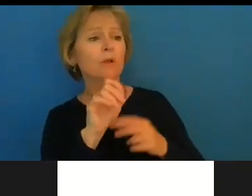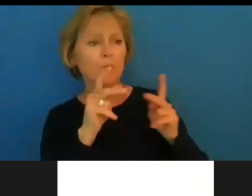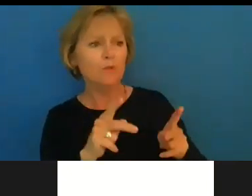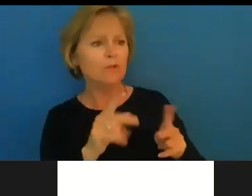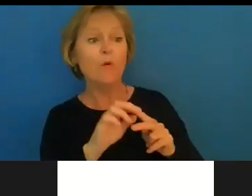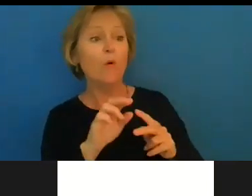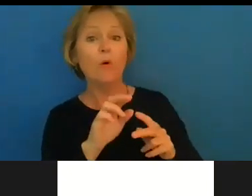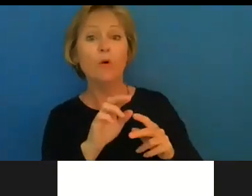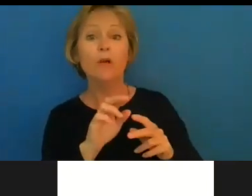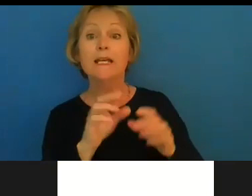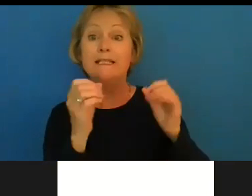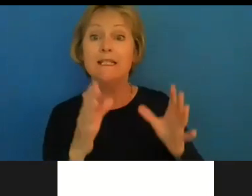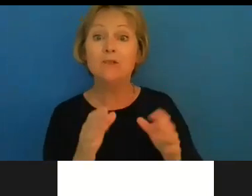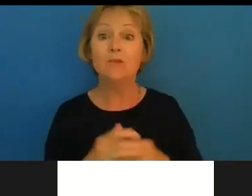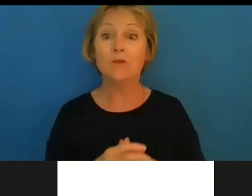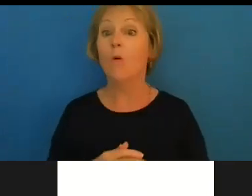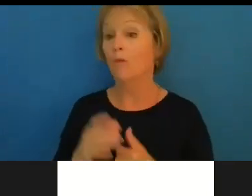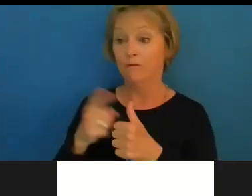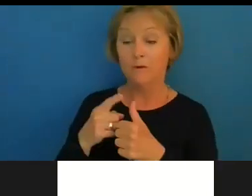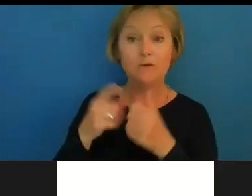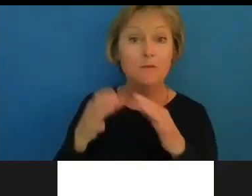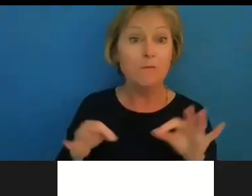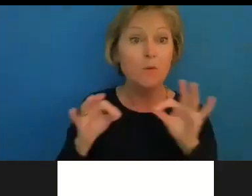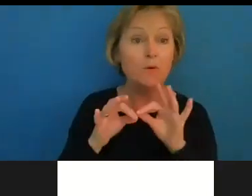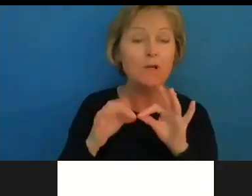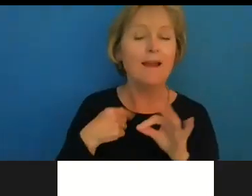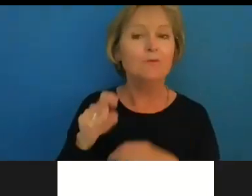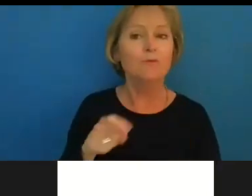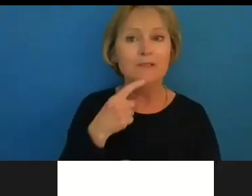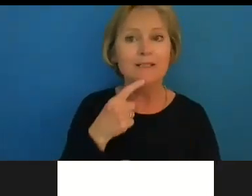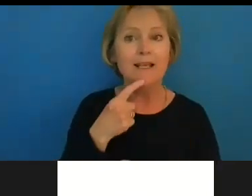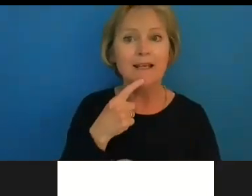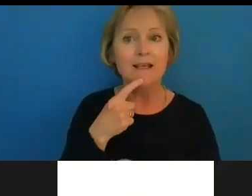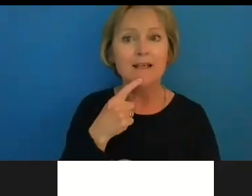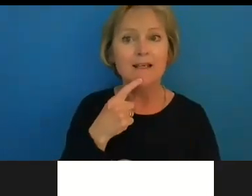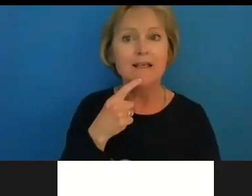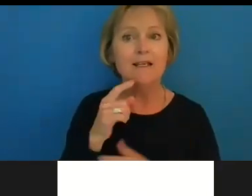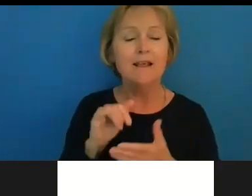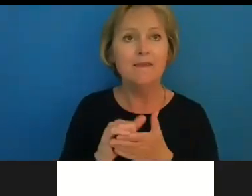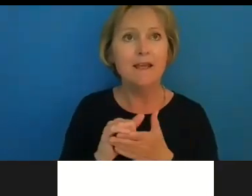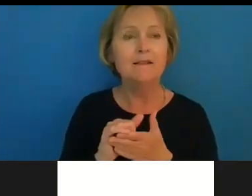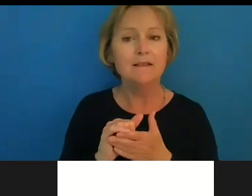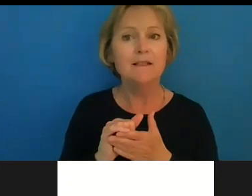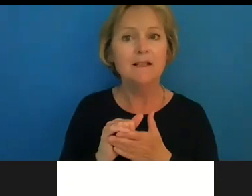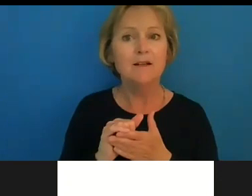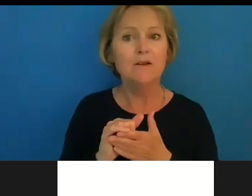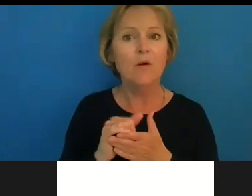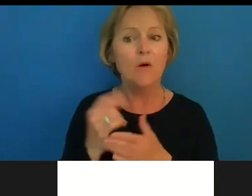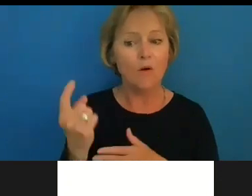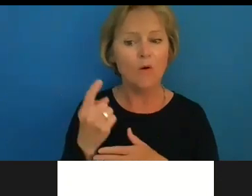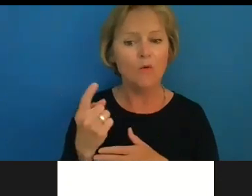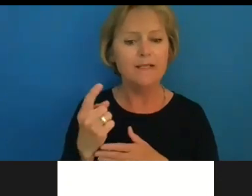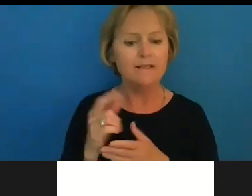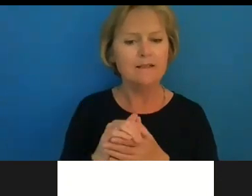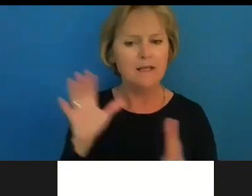Well, as far as employers, I have to say, its money. It always comes down to money.